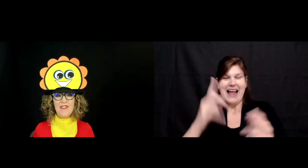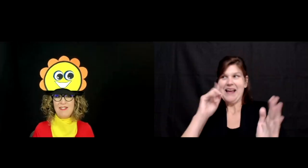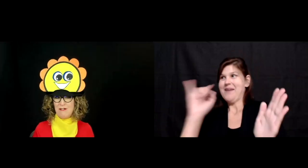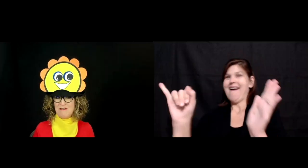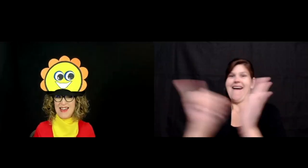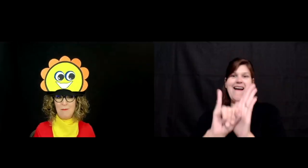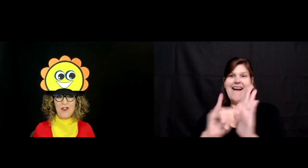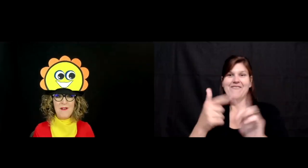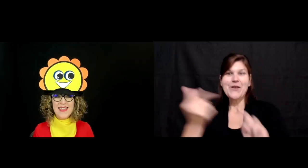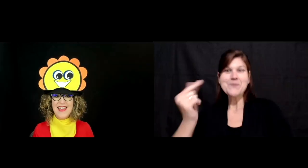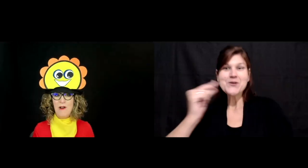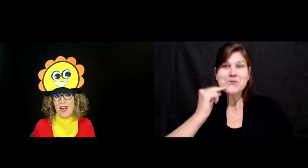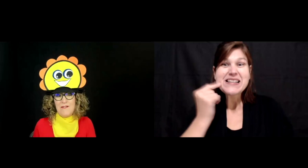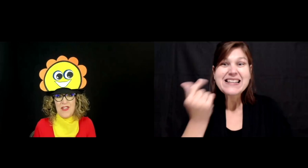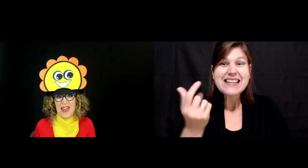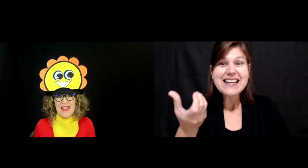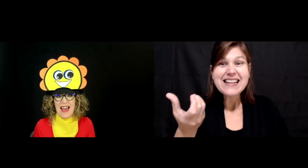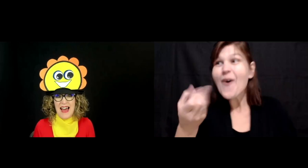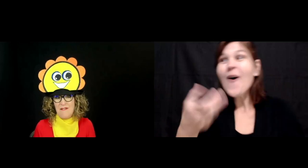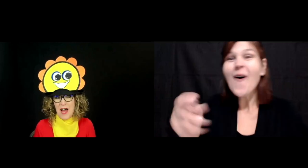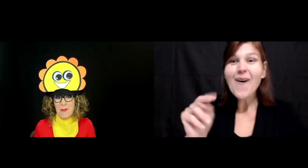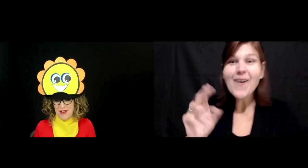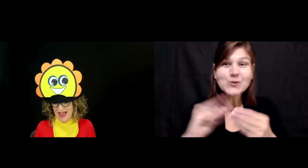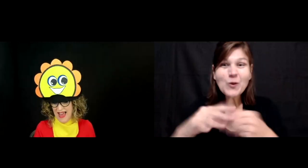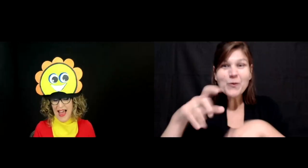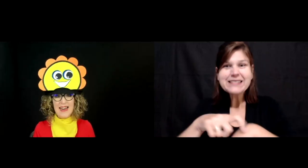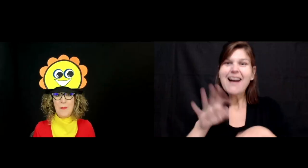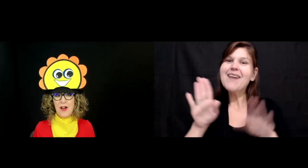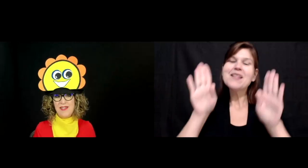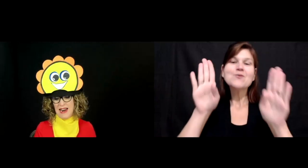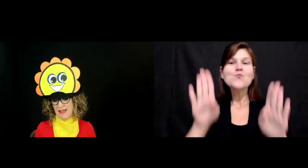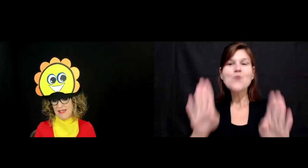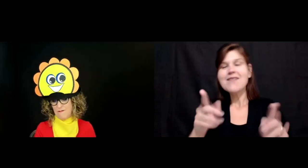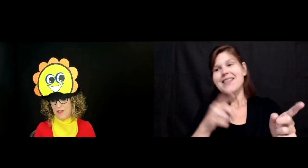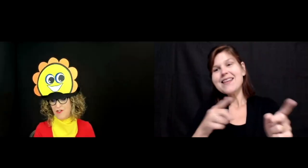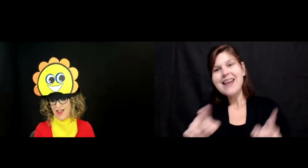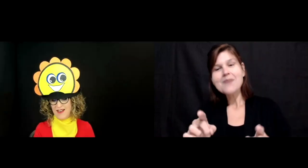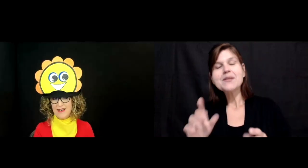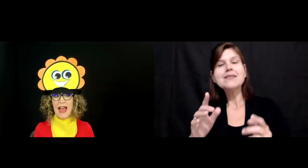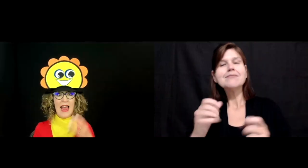on "The Story Time Show," isn't it? What a lovely thing to have happen. And it personalizes it for the child.